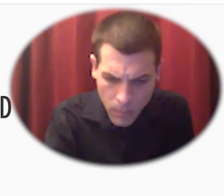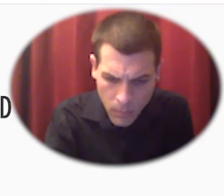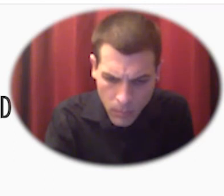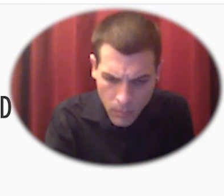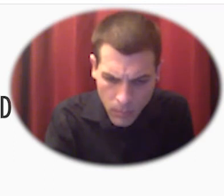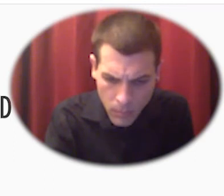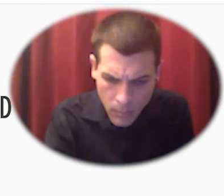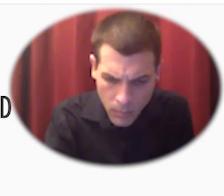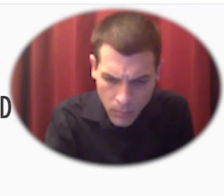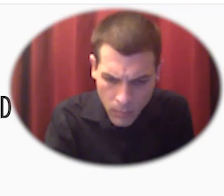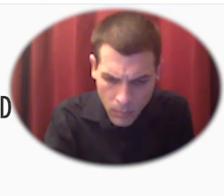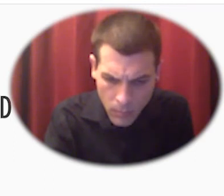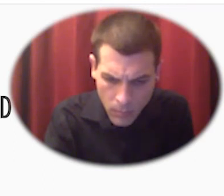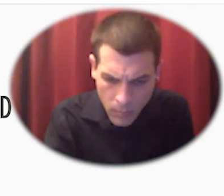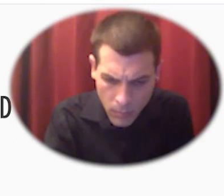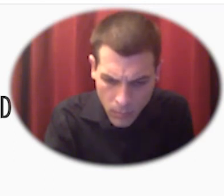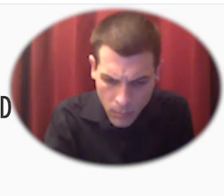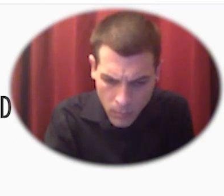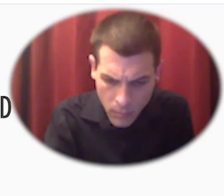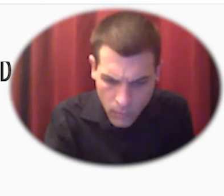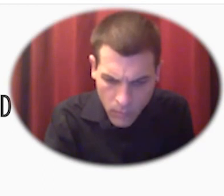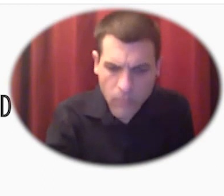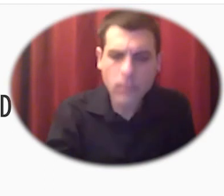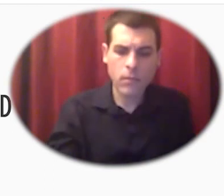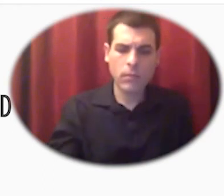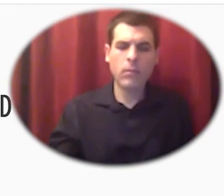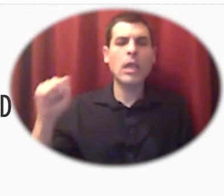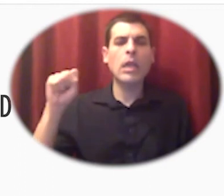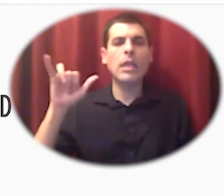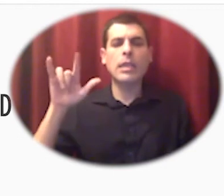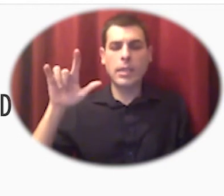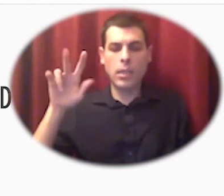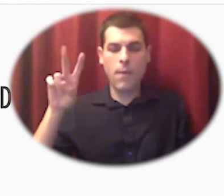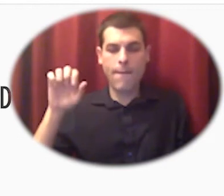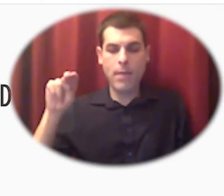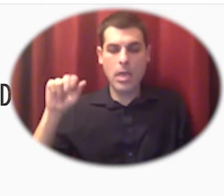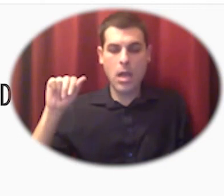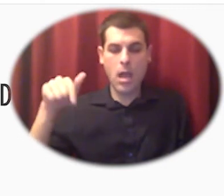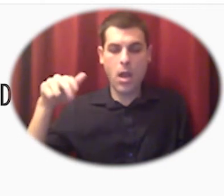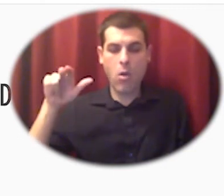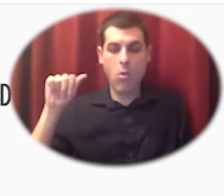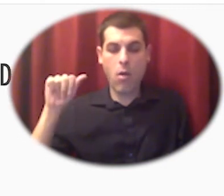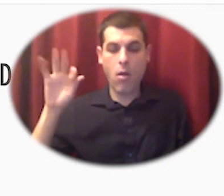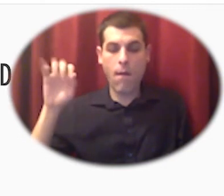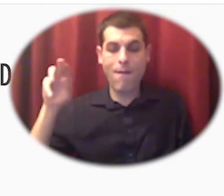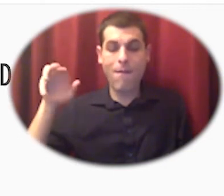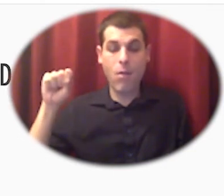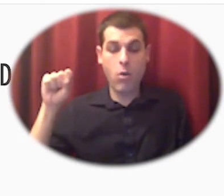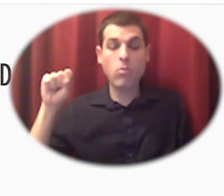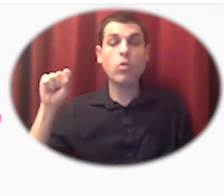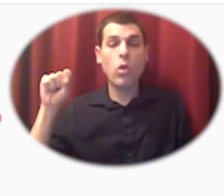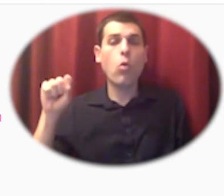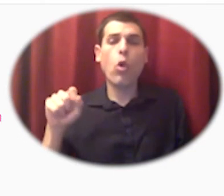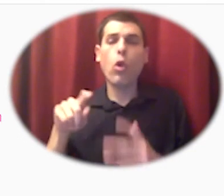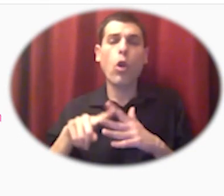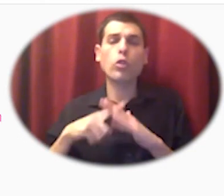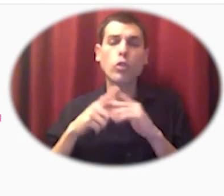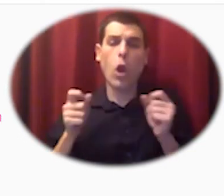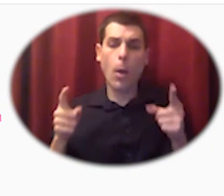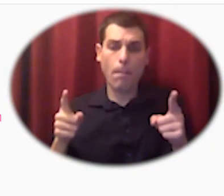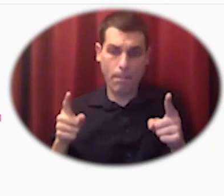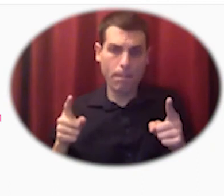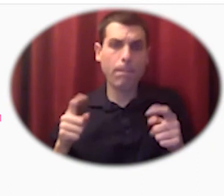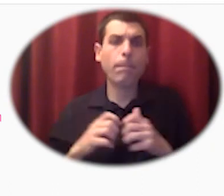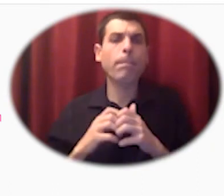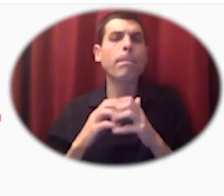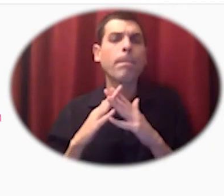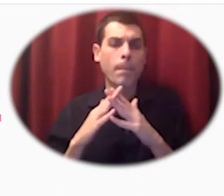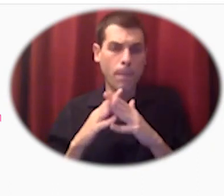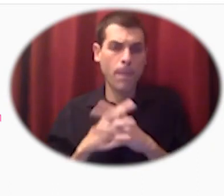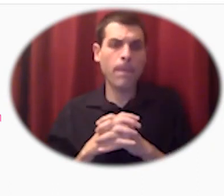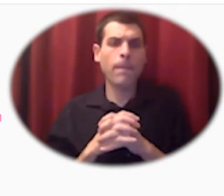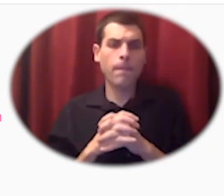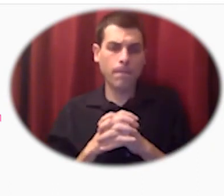for a couple years has have been a startup farm and they're growing mostly meats